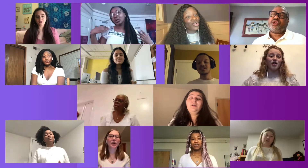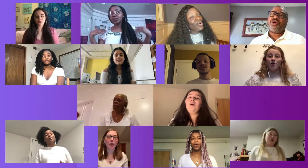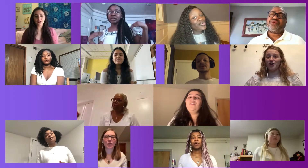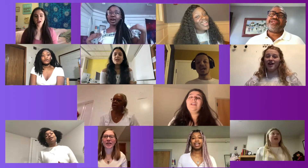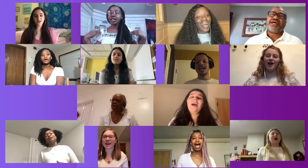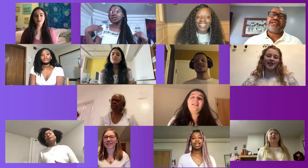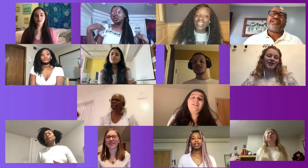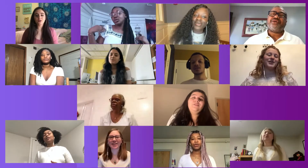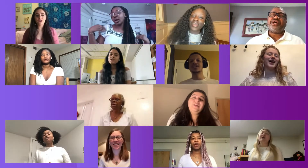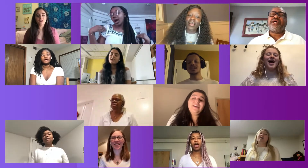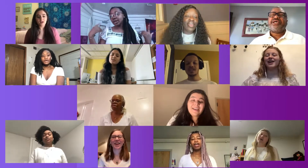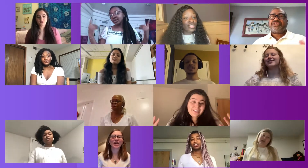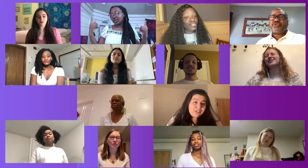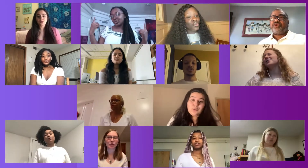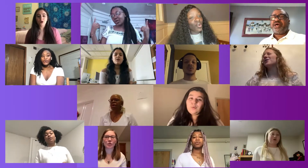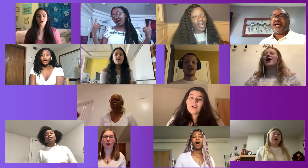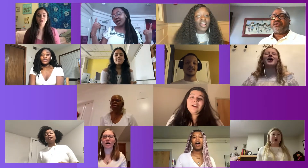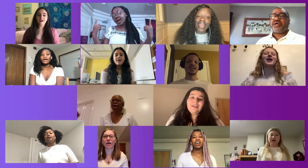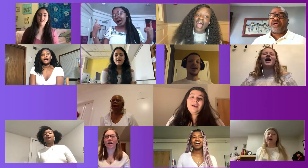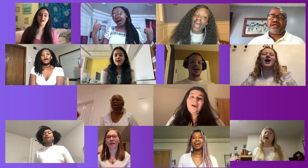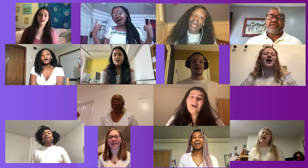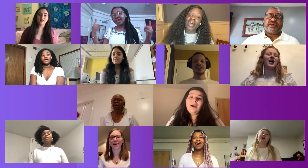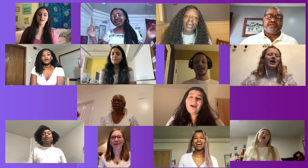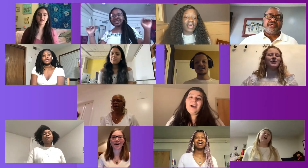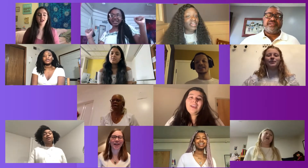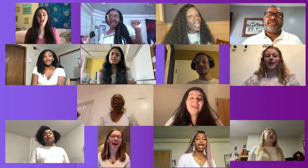Glory hallelujah is to our God